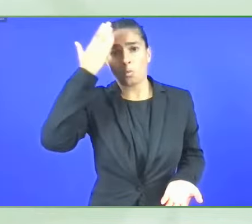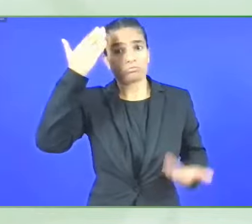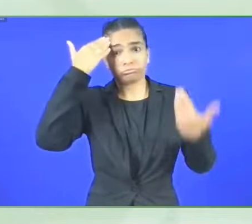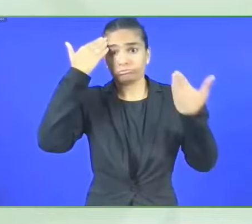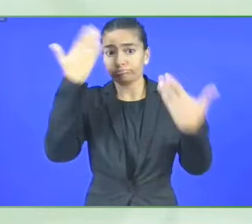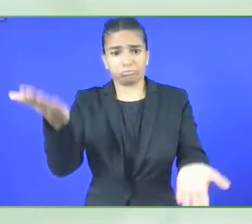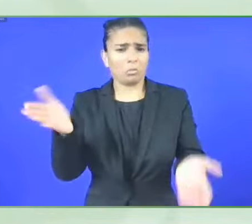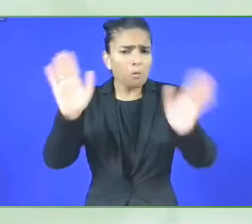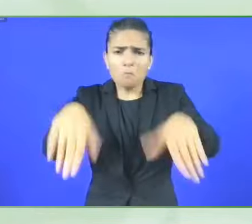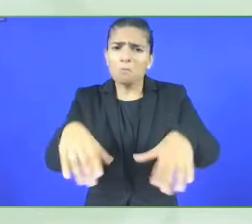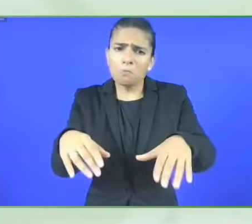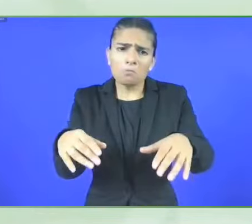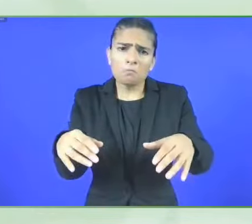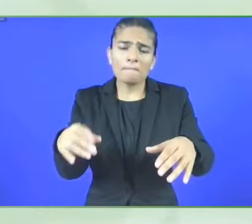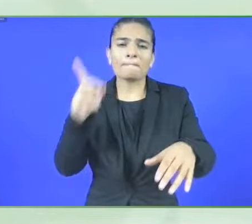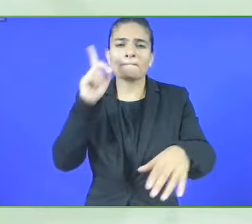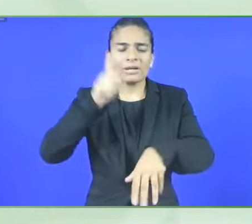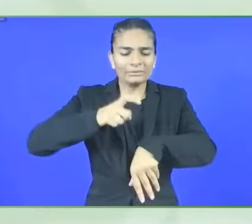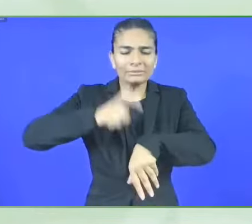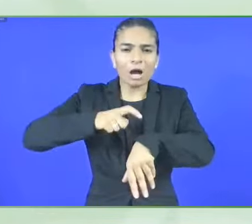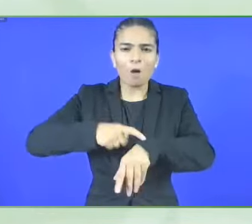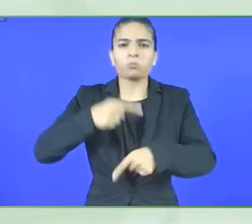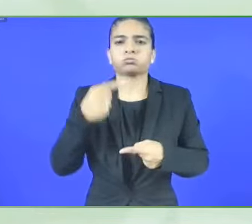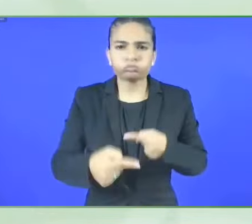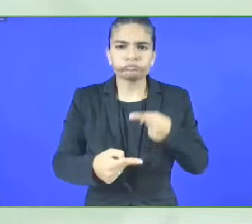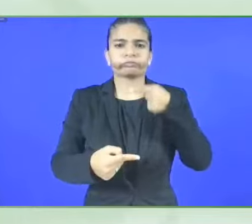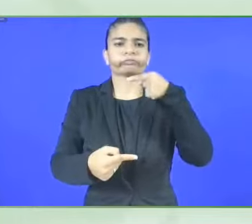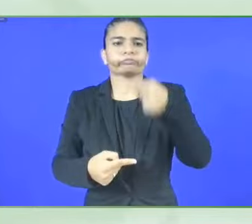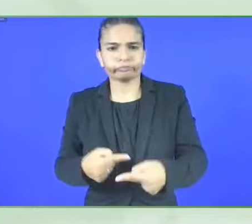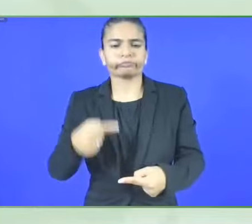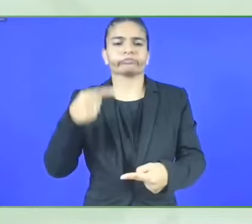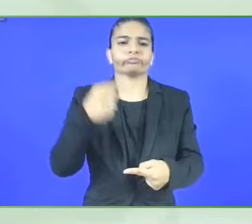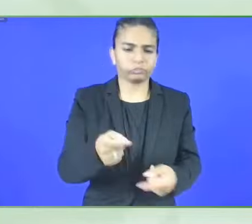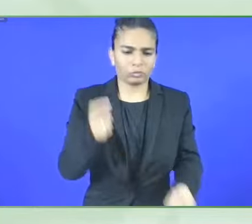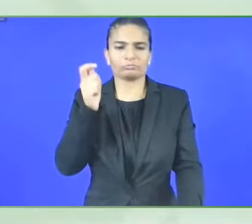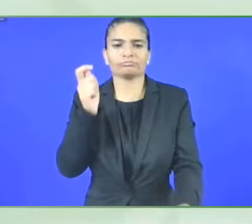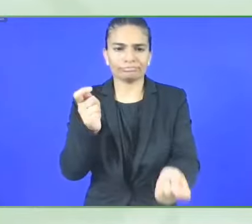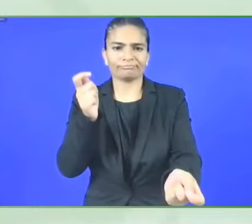is an act, a process.